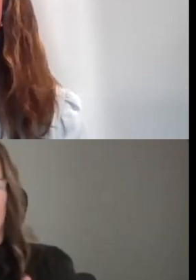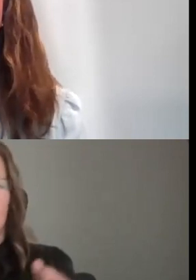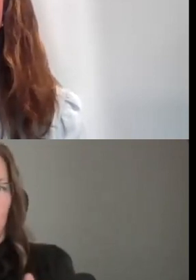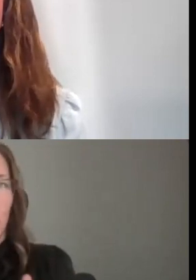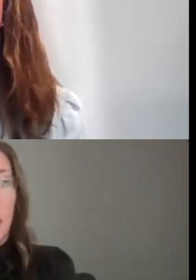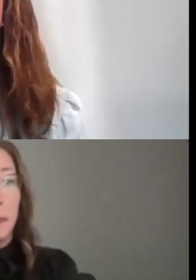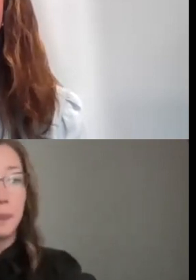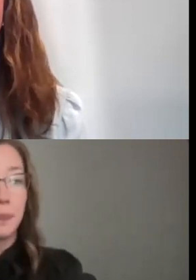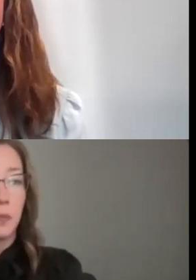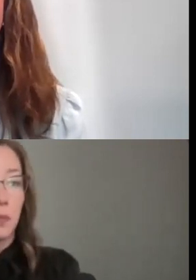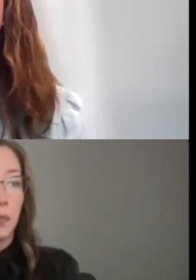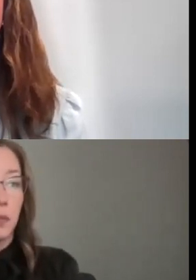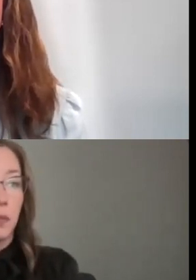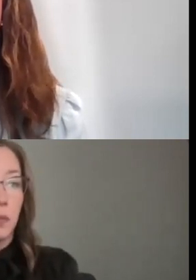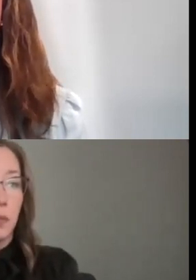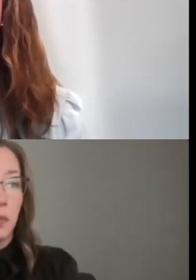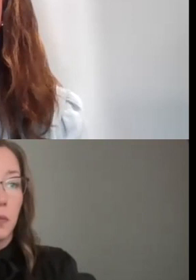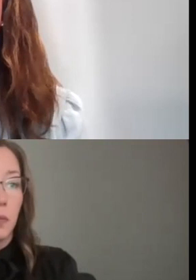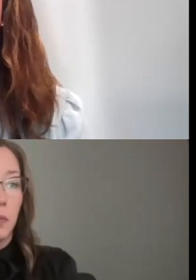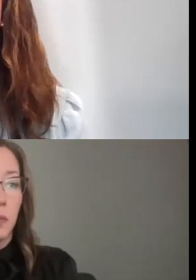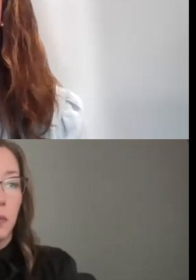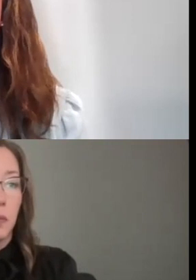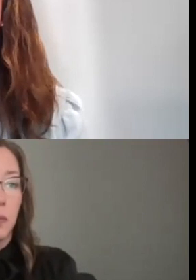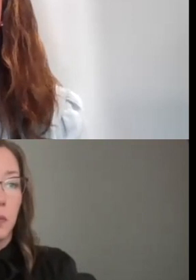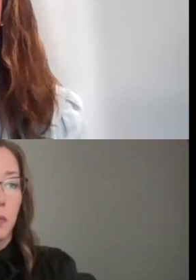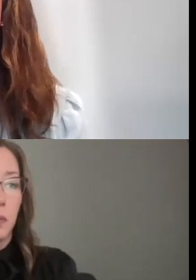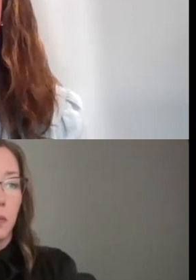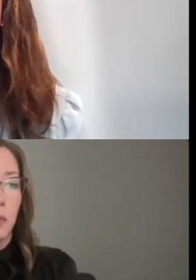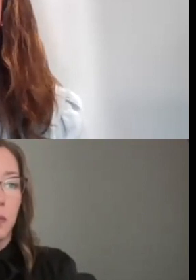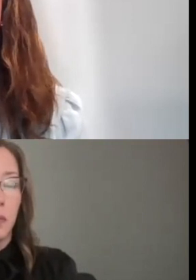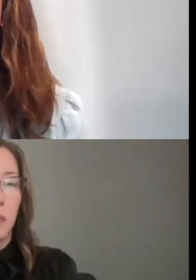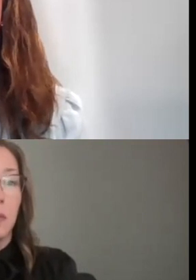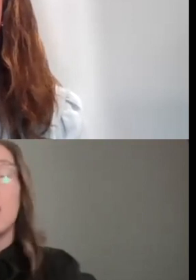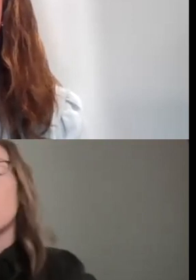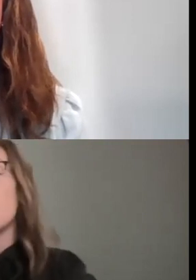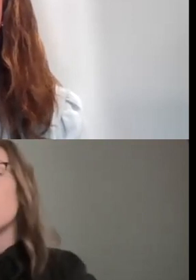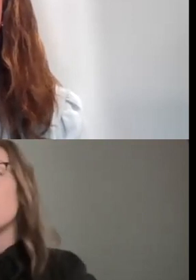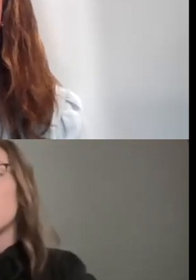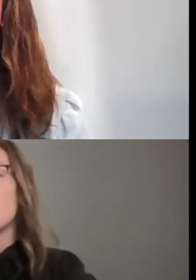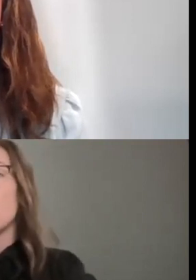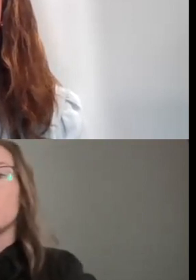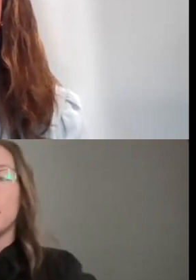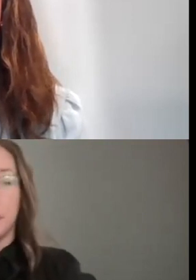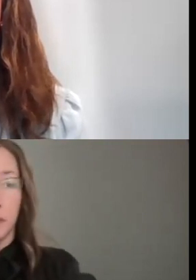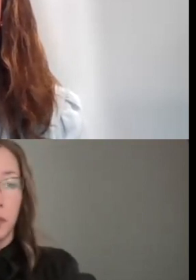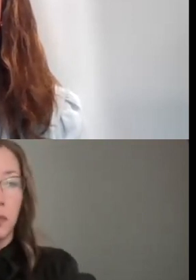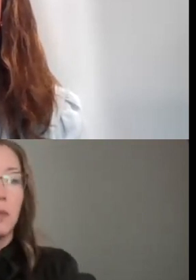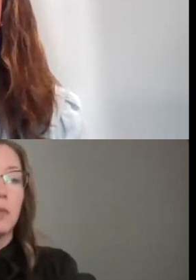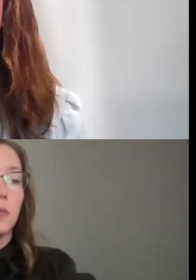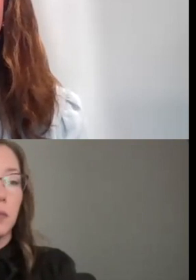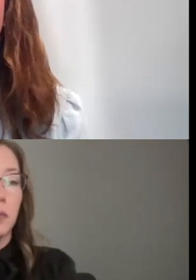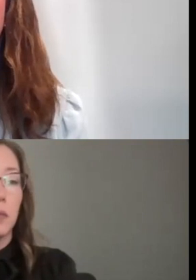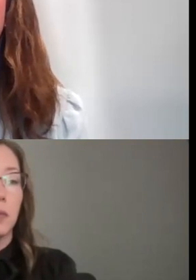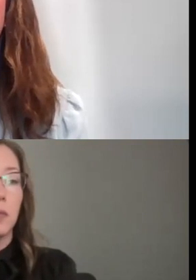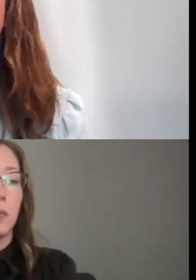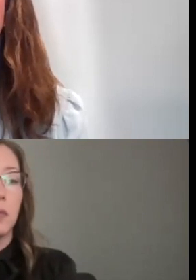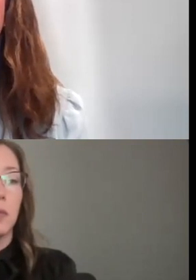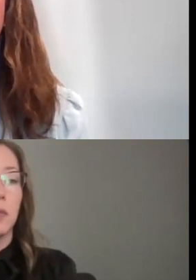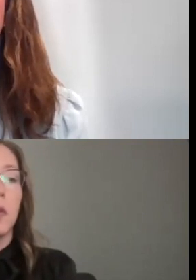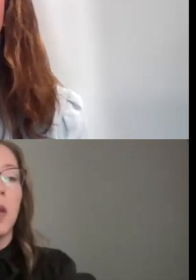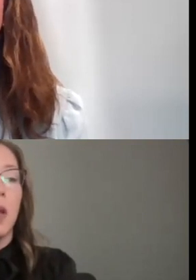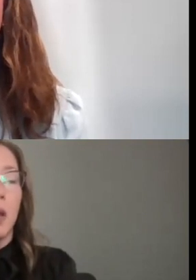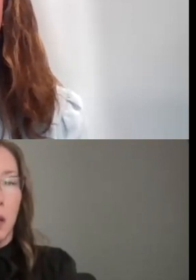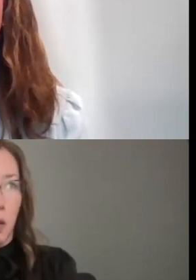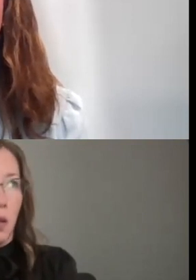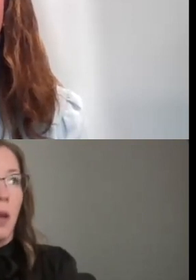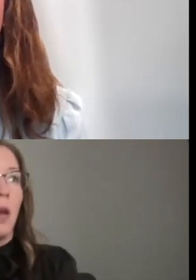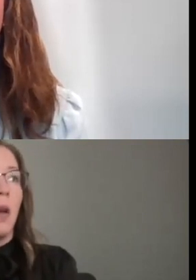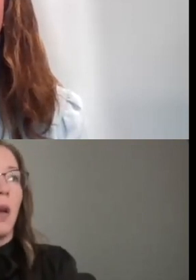JENNIE, ANOTHER QUESTION THAT'S COME IN IS, WE HAVE A, A TRIBE OR ORGANIZATION WHO UNDERTAKES